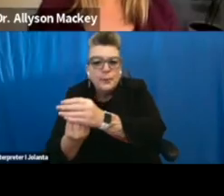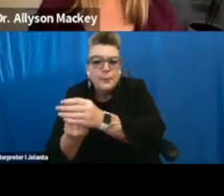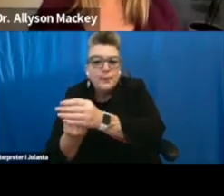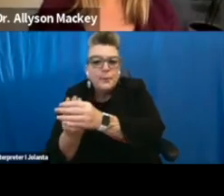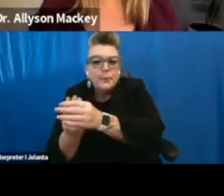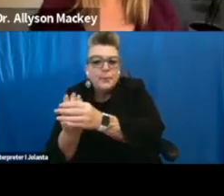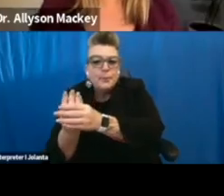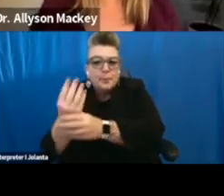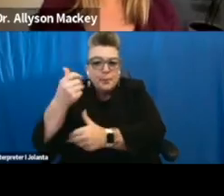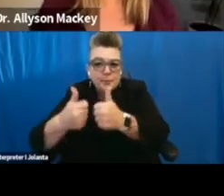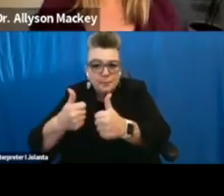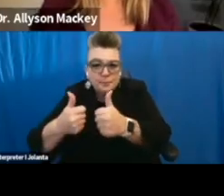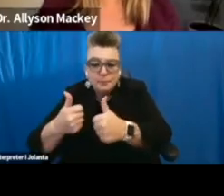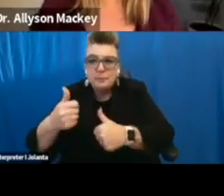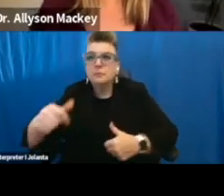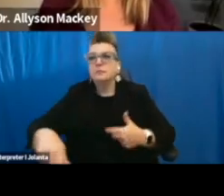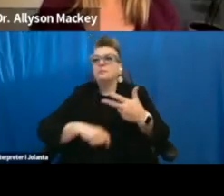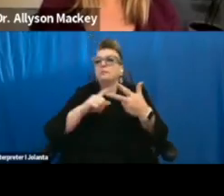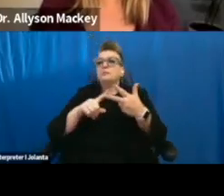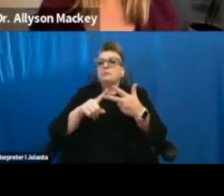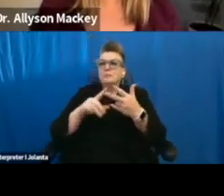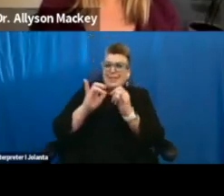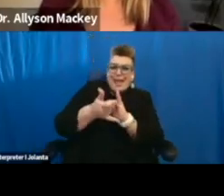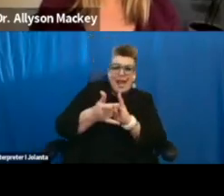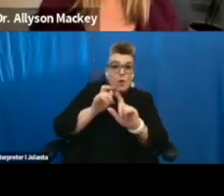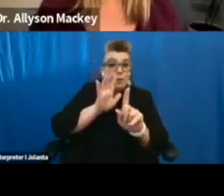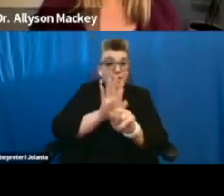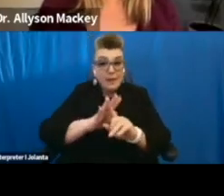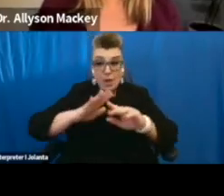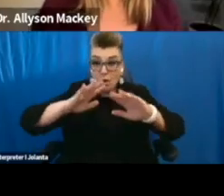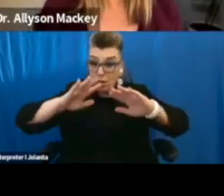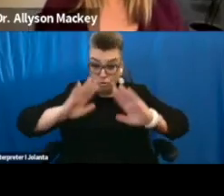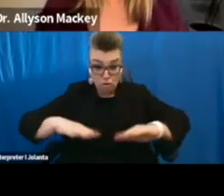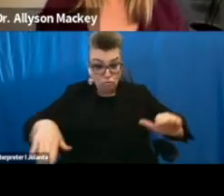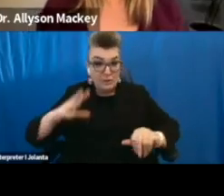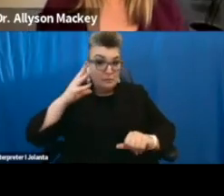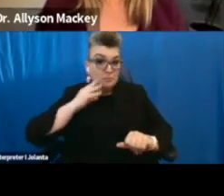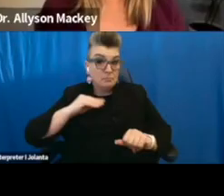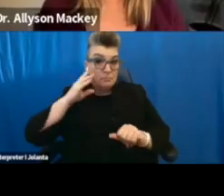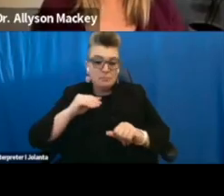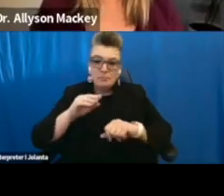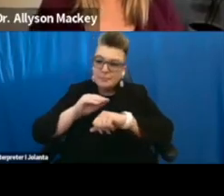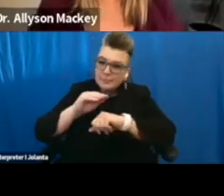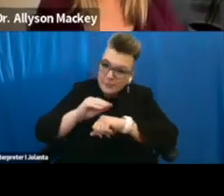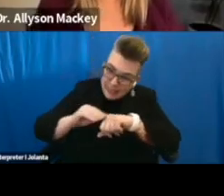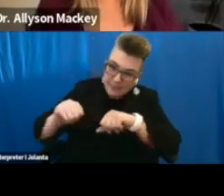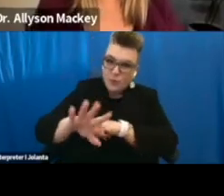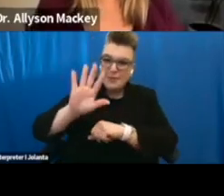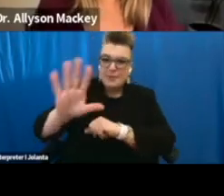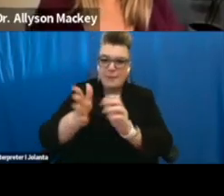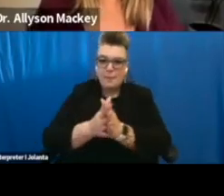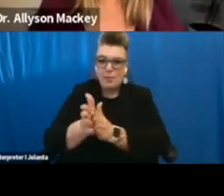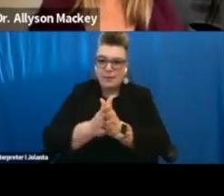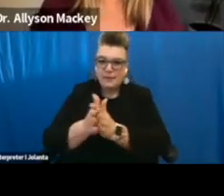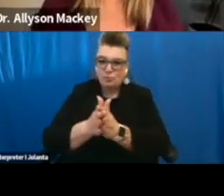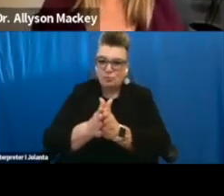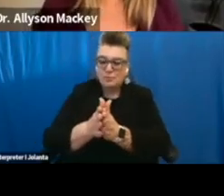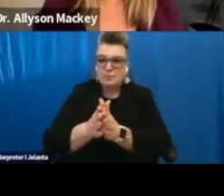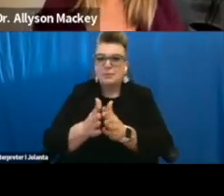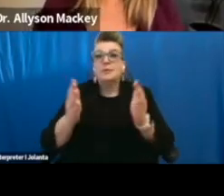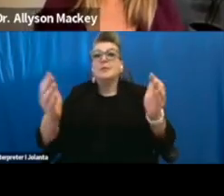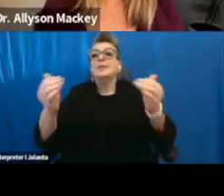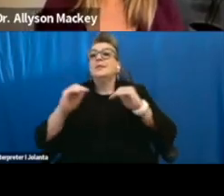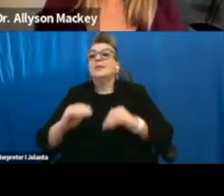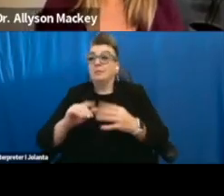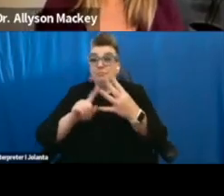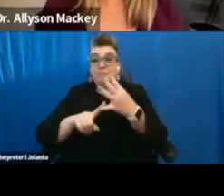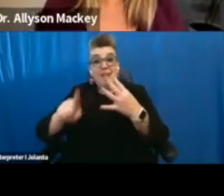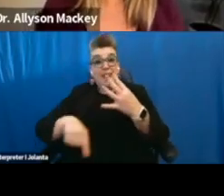motivation and what we might be able to do to enha enhance brain plasticity